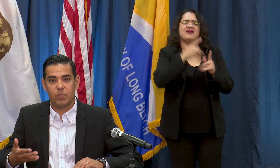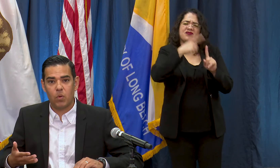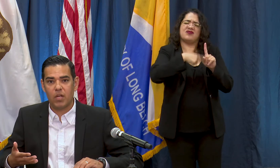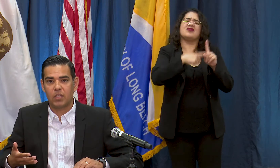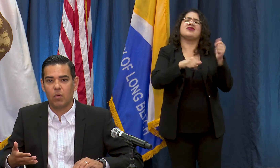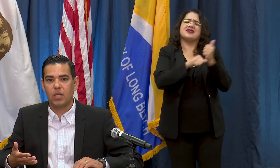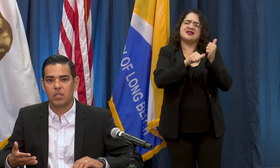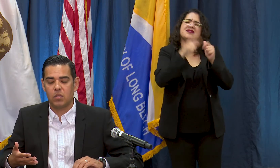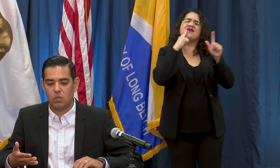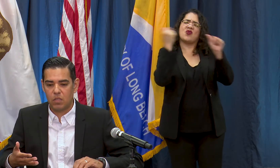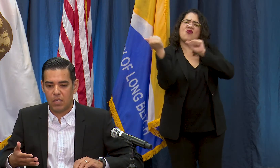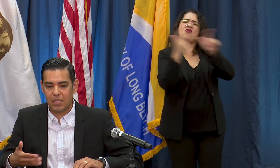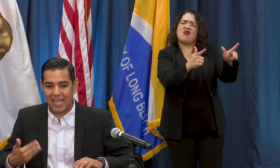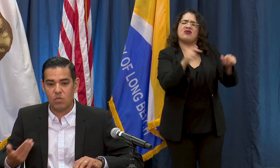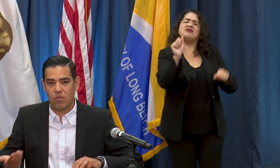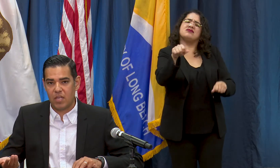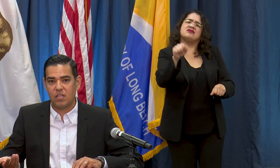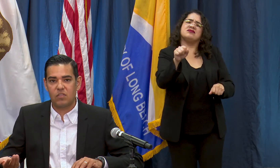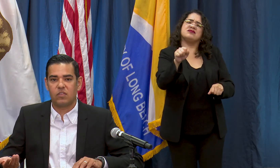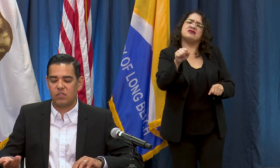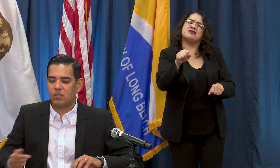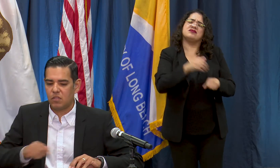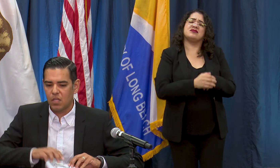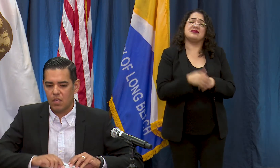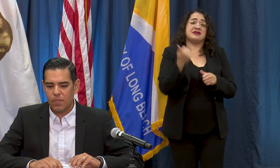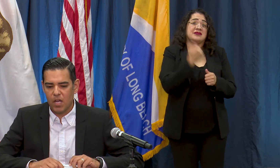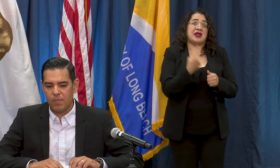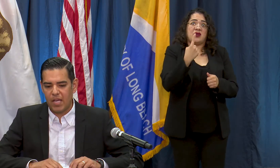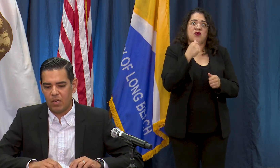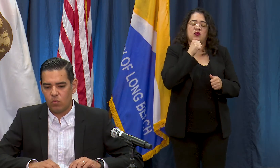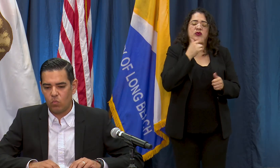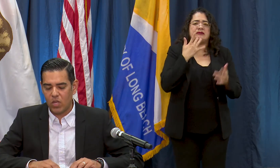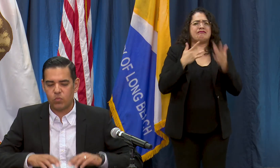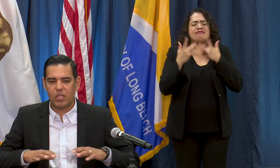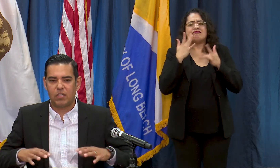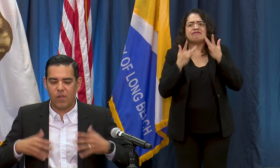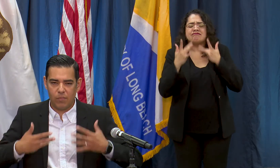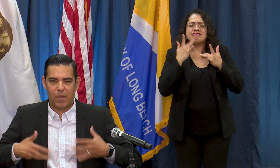support it going to anyone that needs assistance and once we develop that